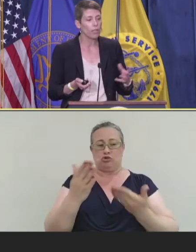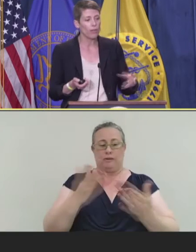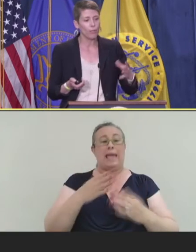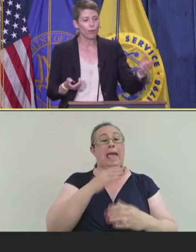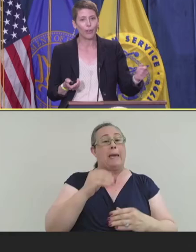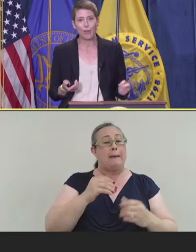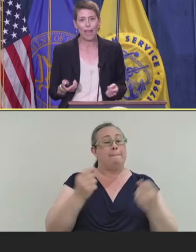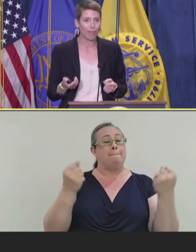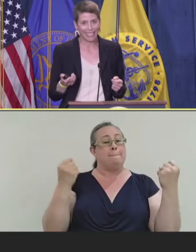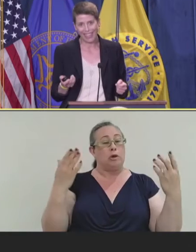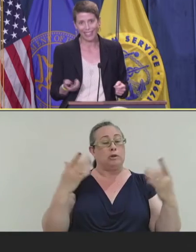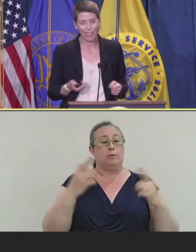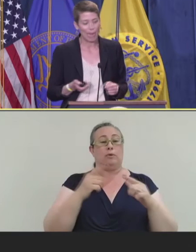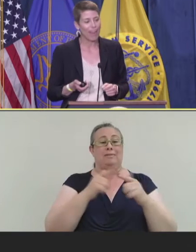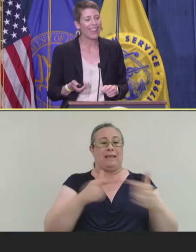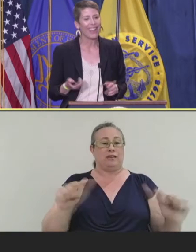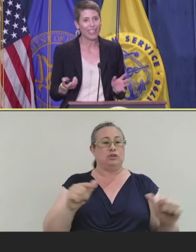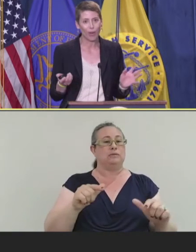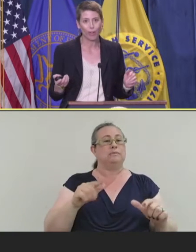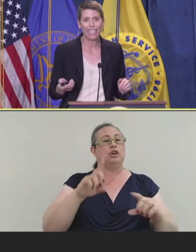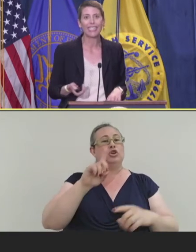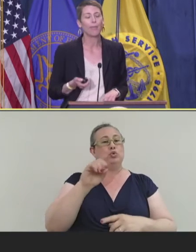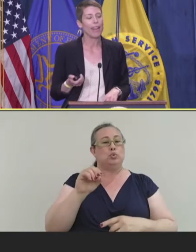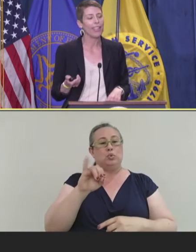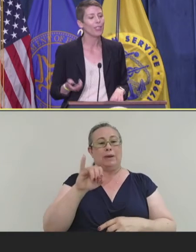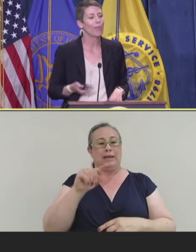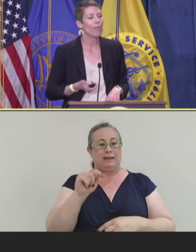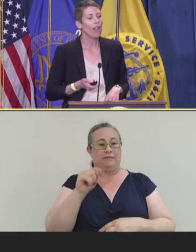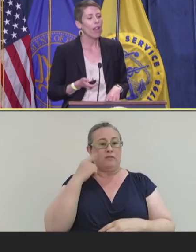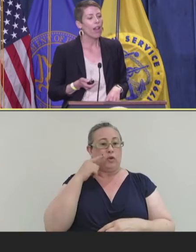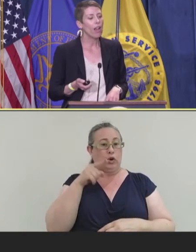we have, "Do it for you, MC," that's our campaign and, "Hazlo por ti," in Spanish.